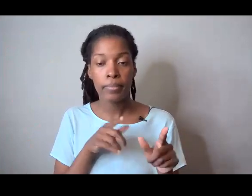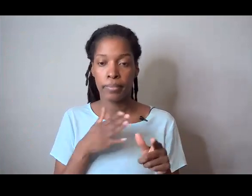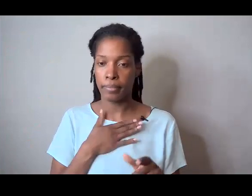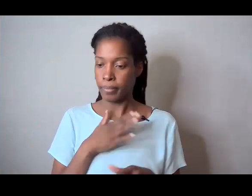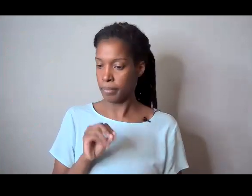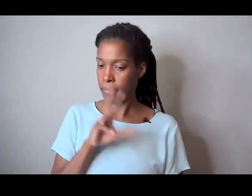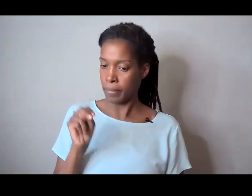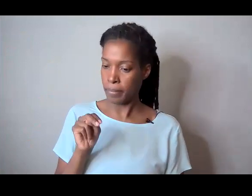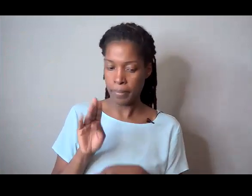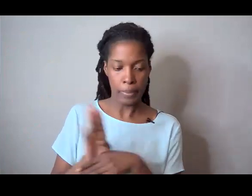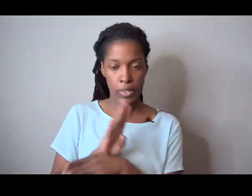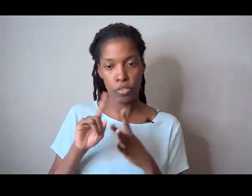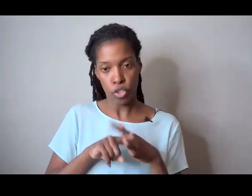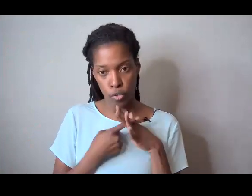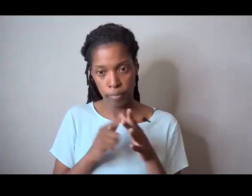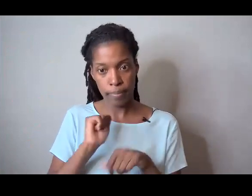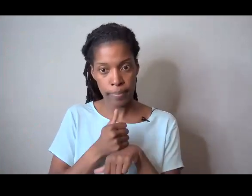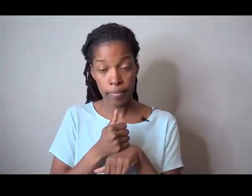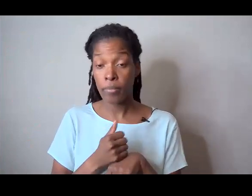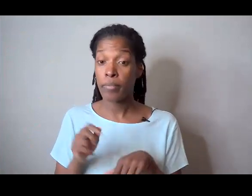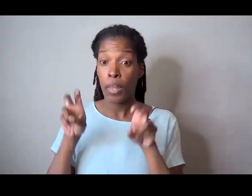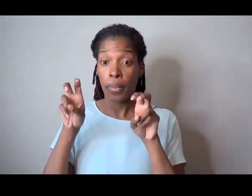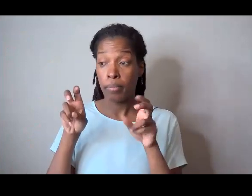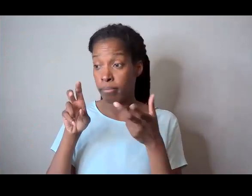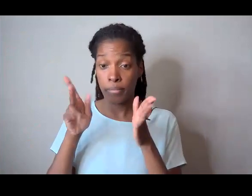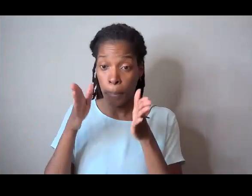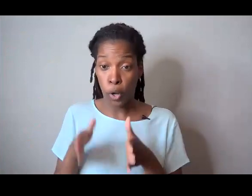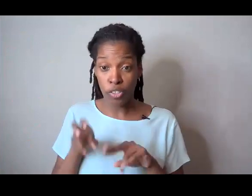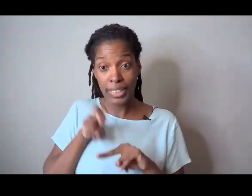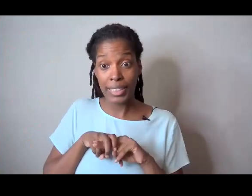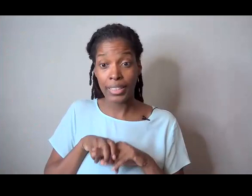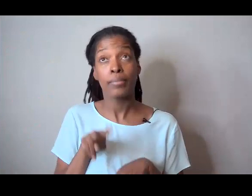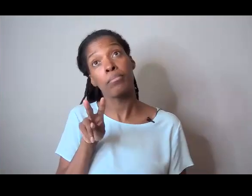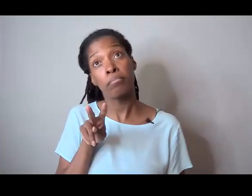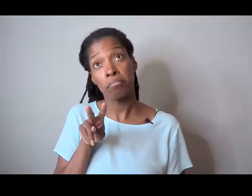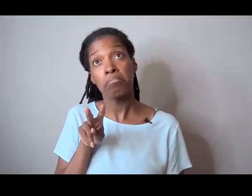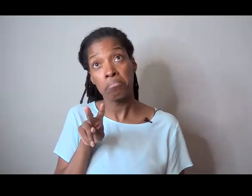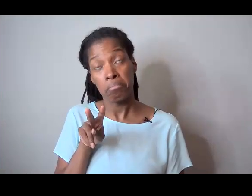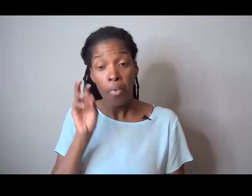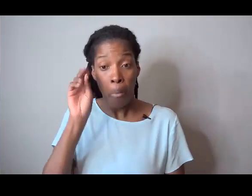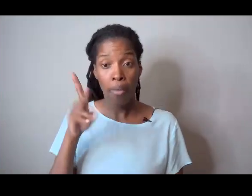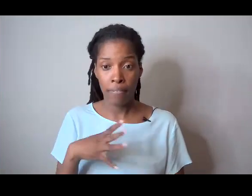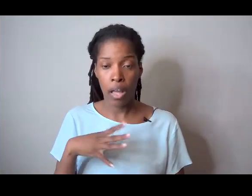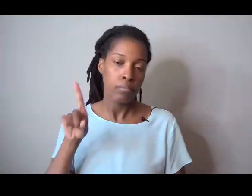And person behind the glass will likely ask some questions about the business.